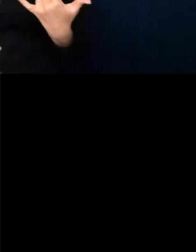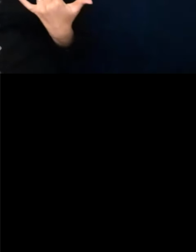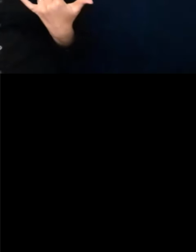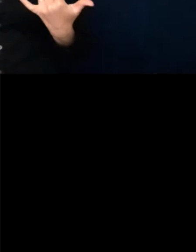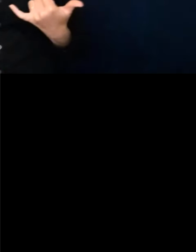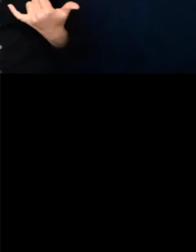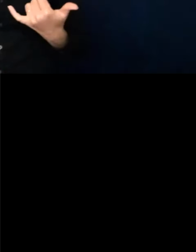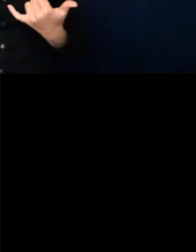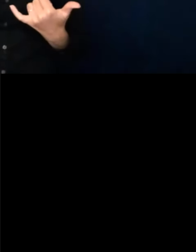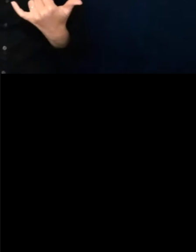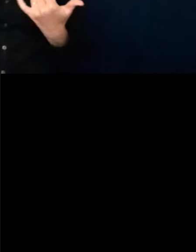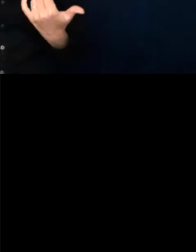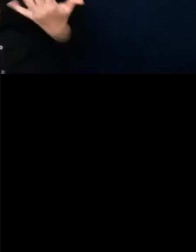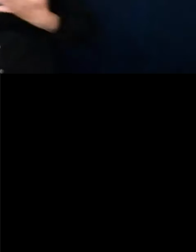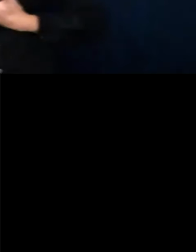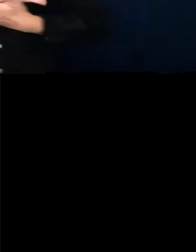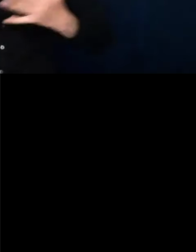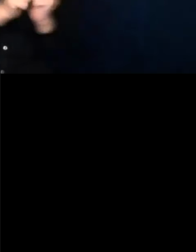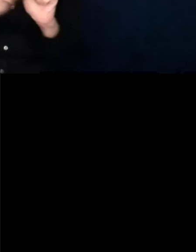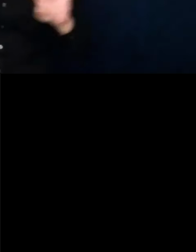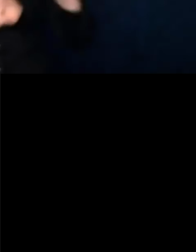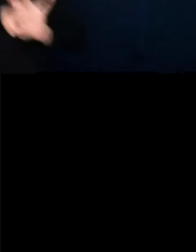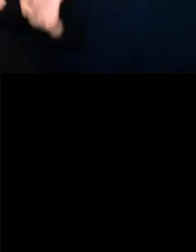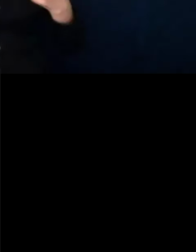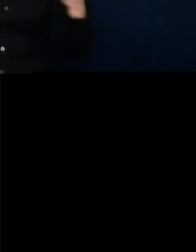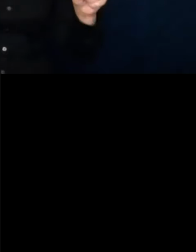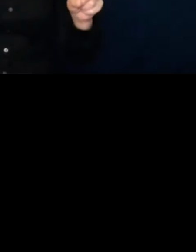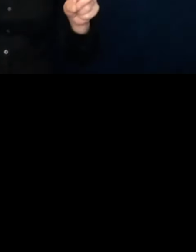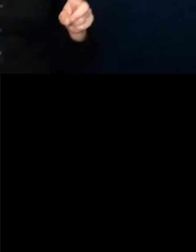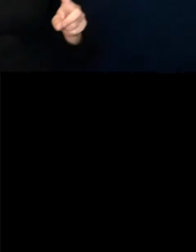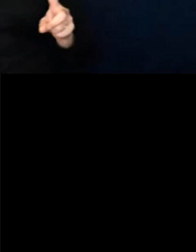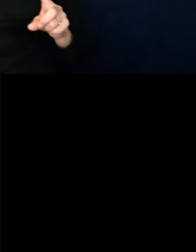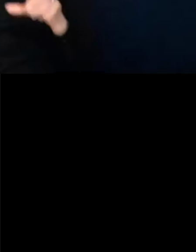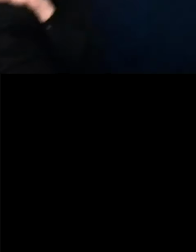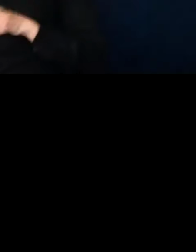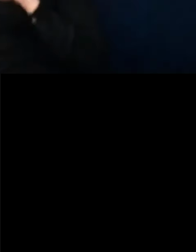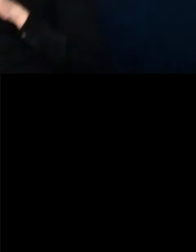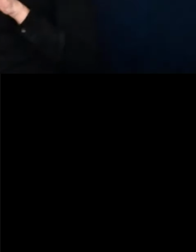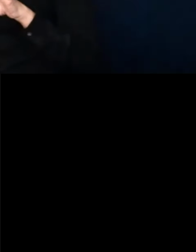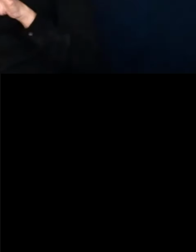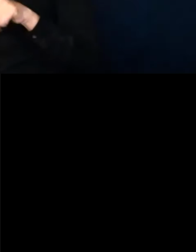But we also recognize that there are folks with a lot of different backgrounds,